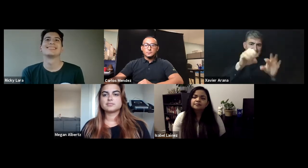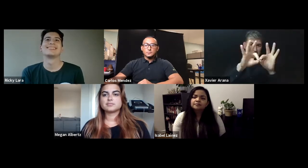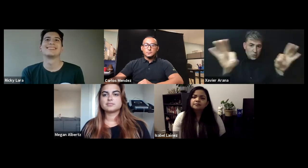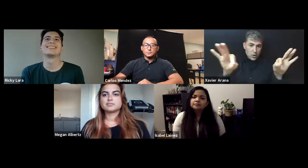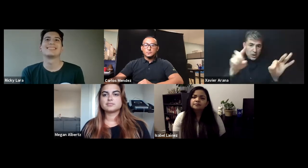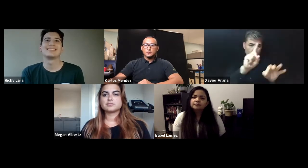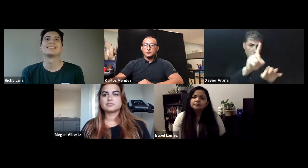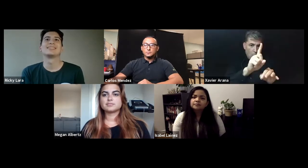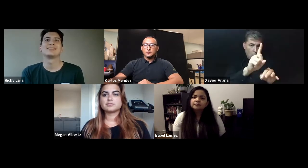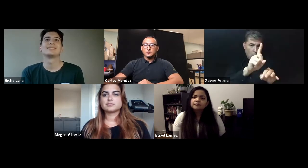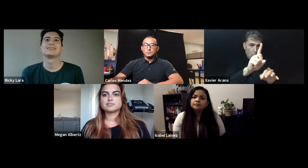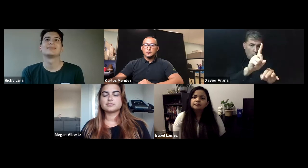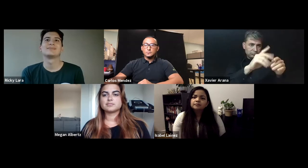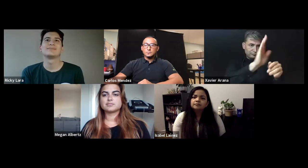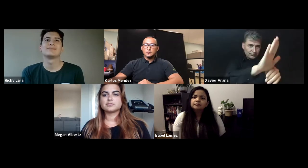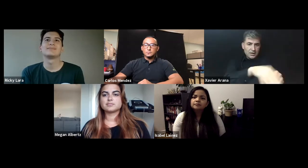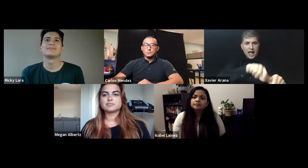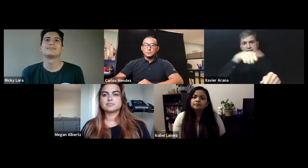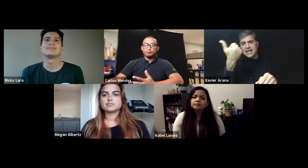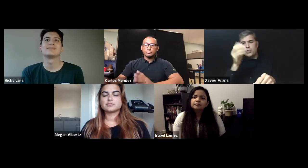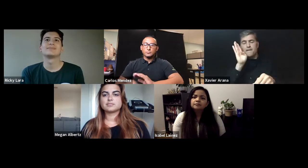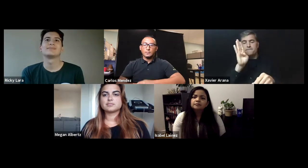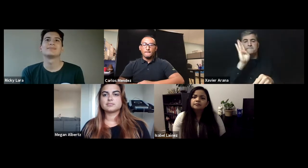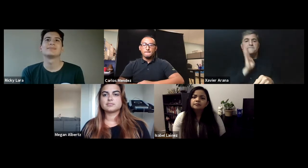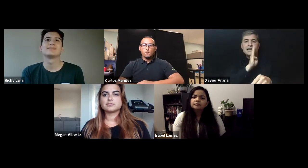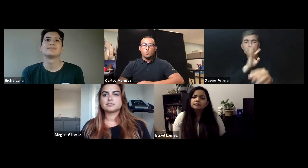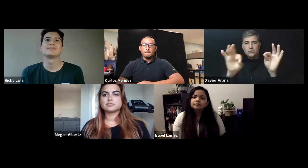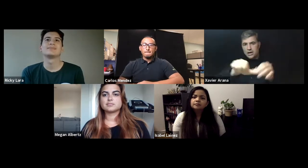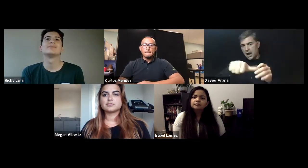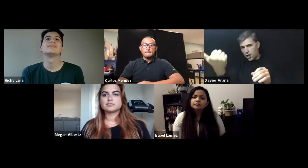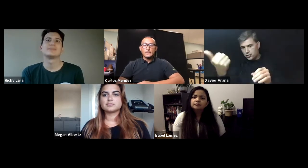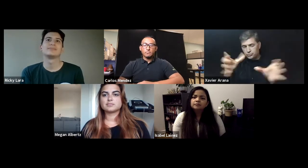It was a long time. Got an Associate's Degree